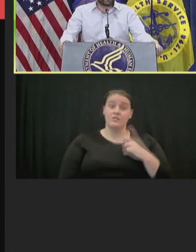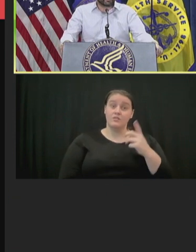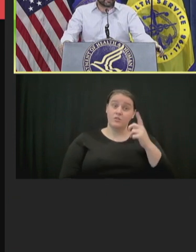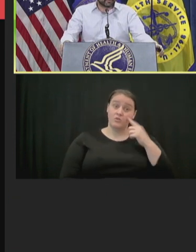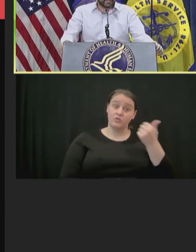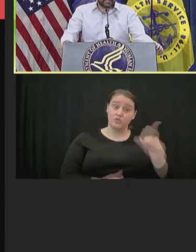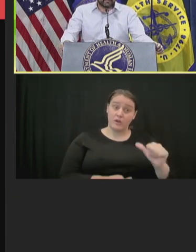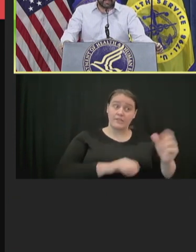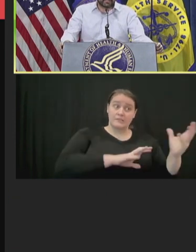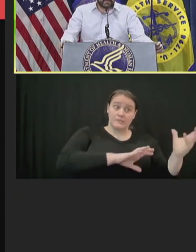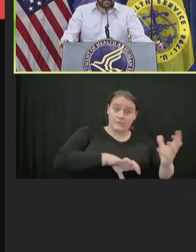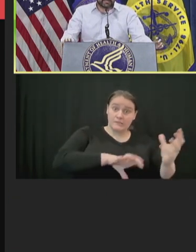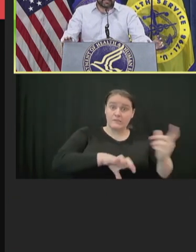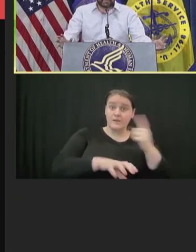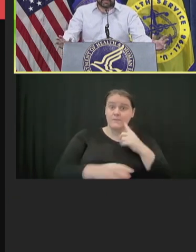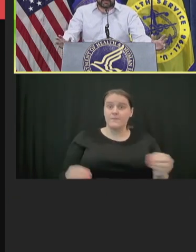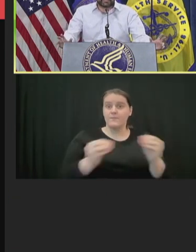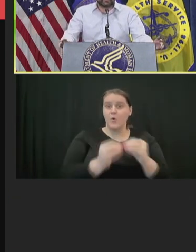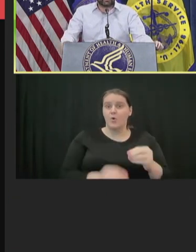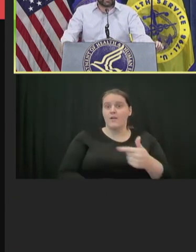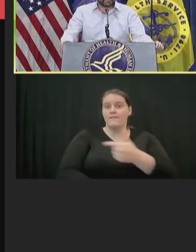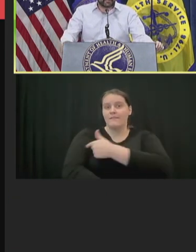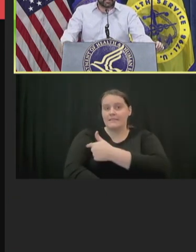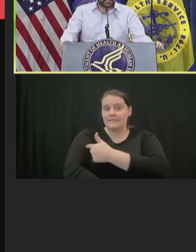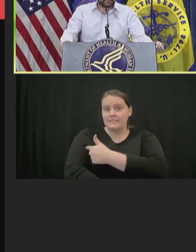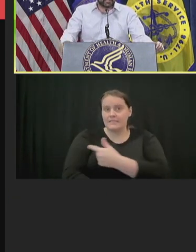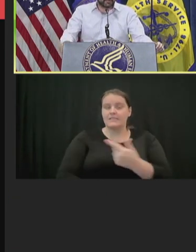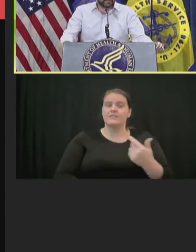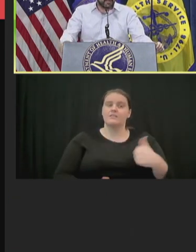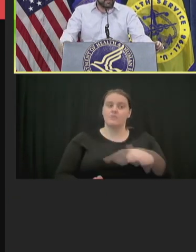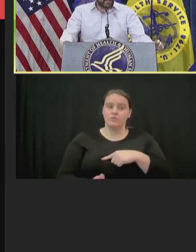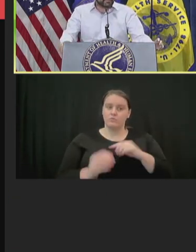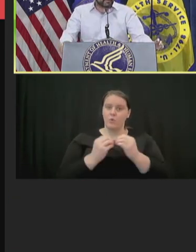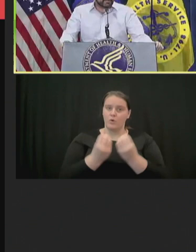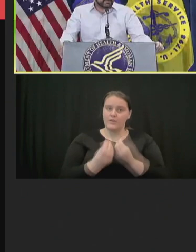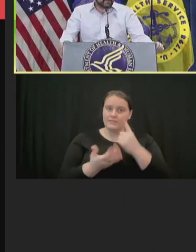survey of how much money is spent on TB research in a given year. I'm showing you